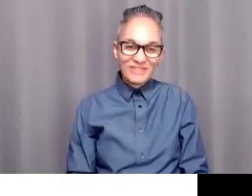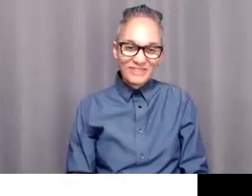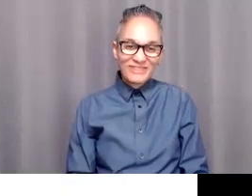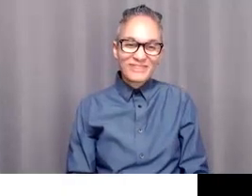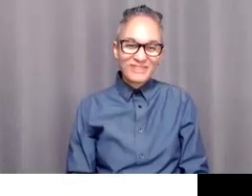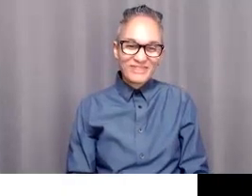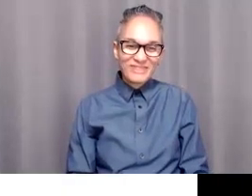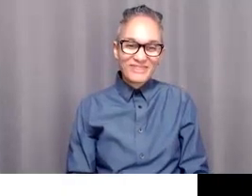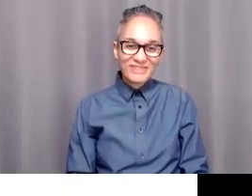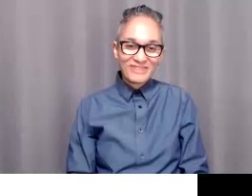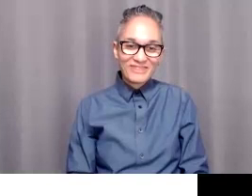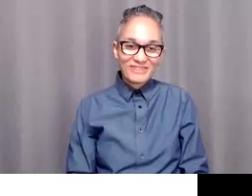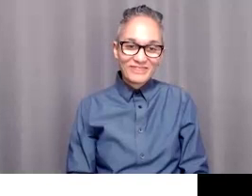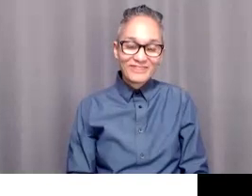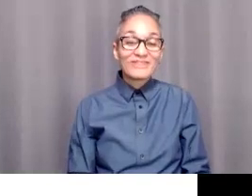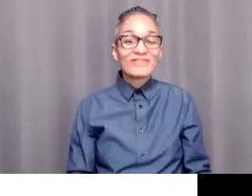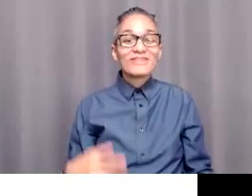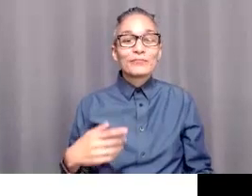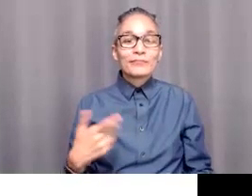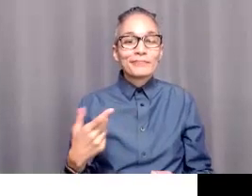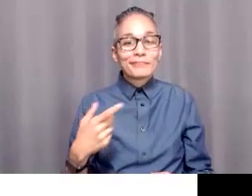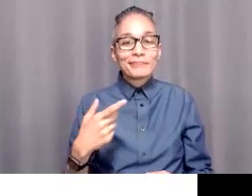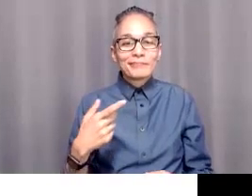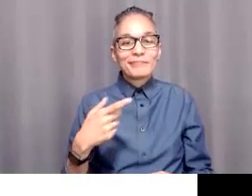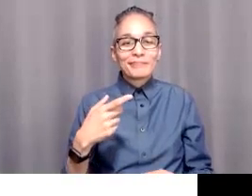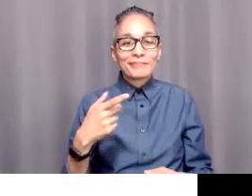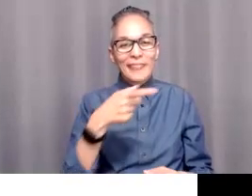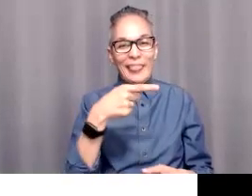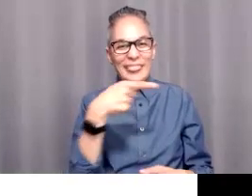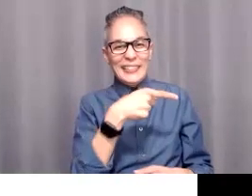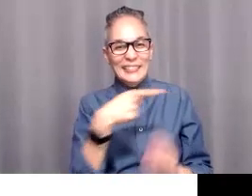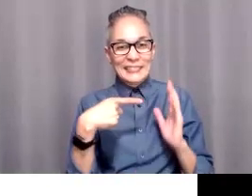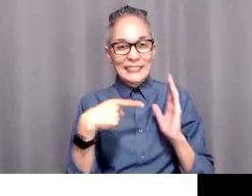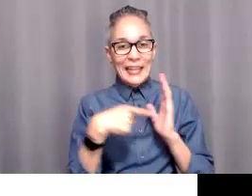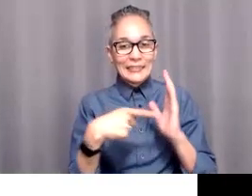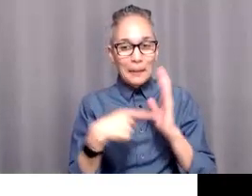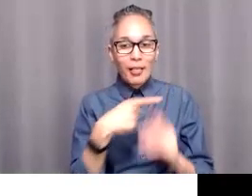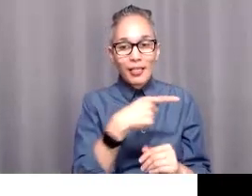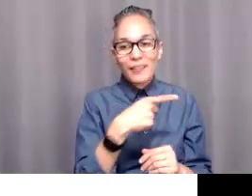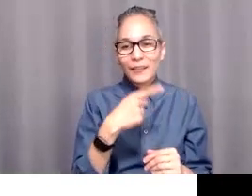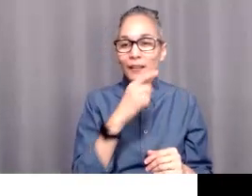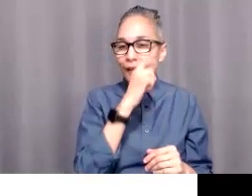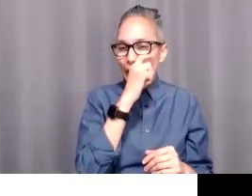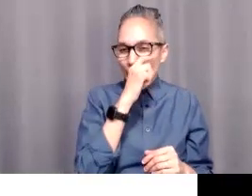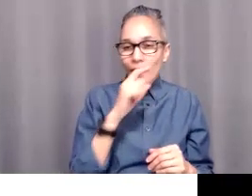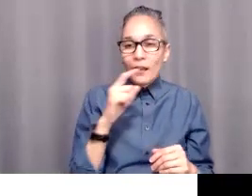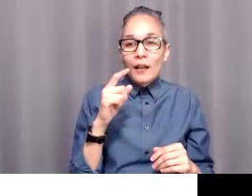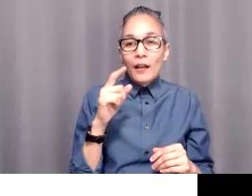Yeah. So, what we have here is, an example from,